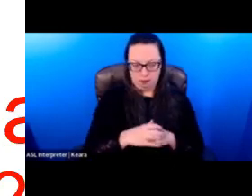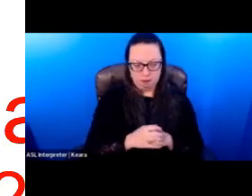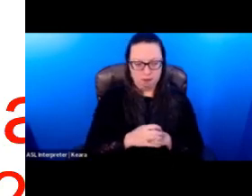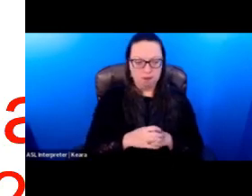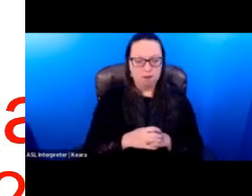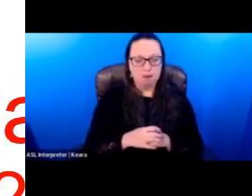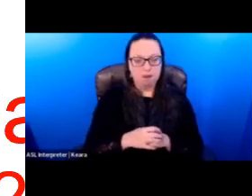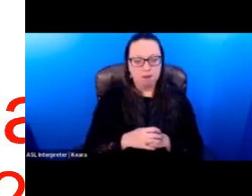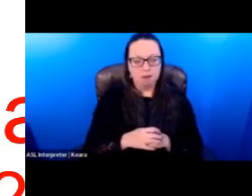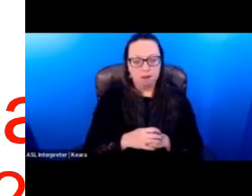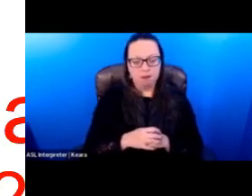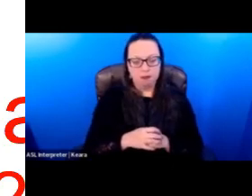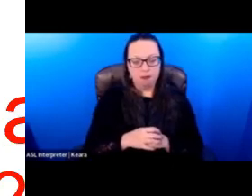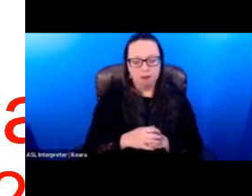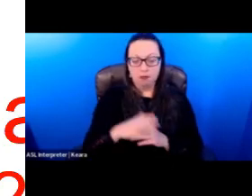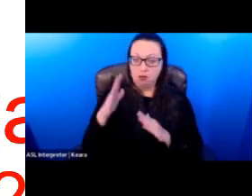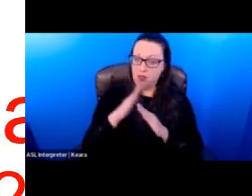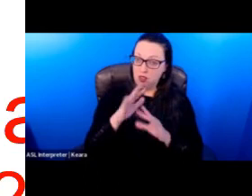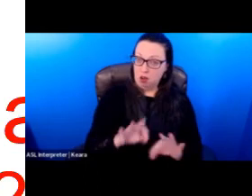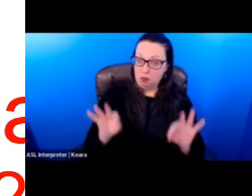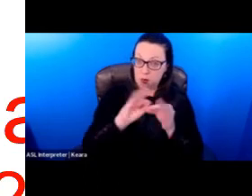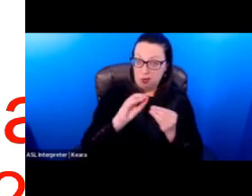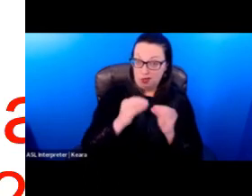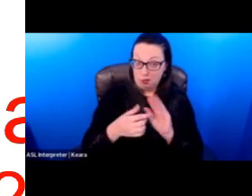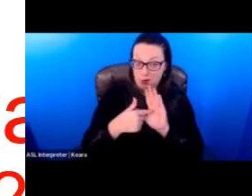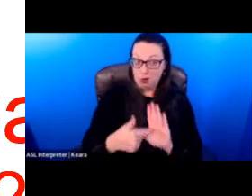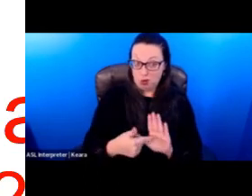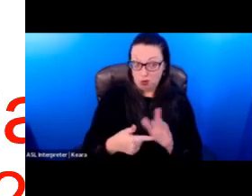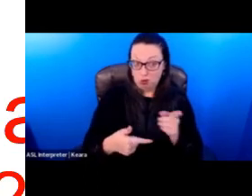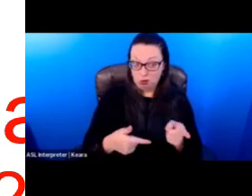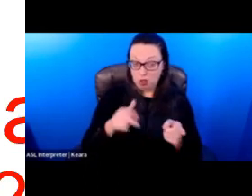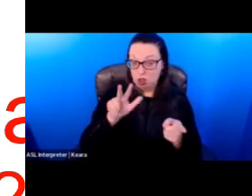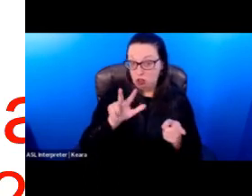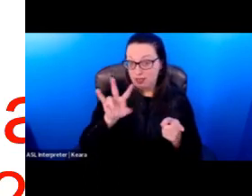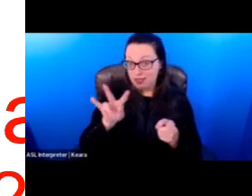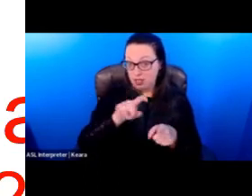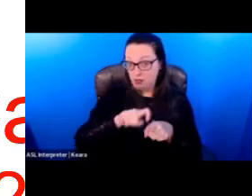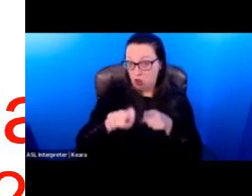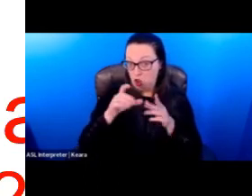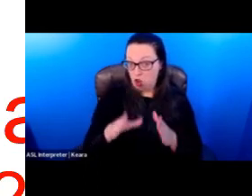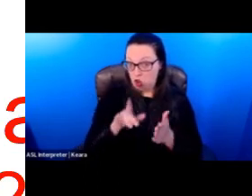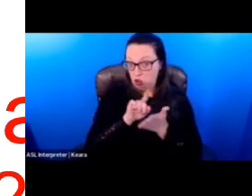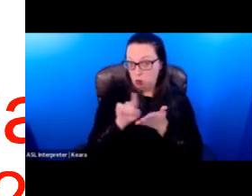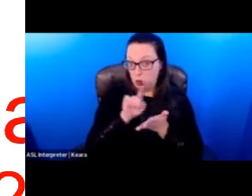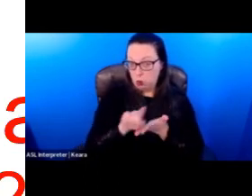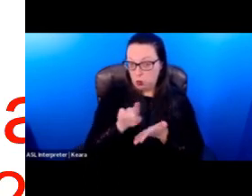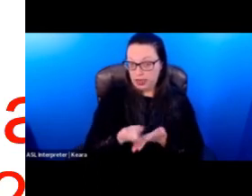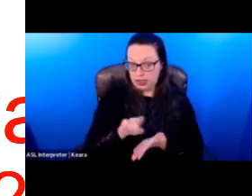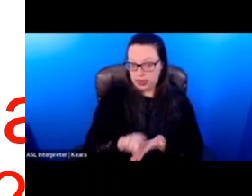I think one of the most important numbers I'm going to show you is this one that 37 callers per week have a history